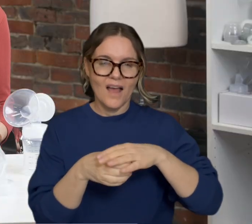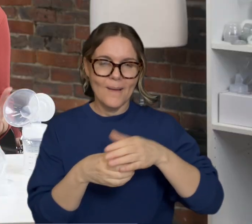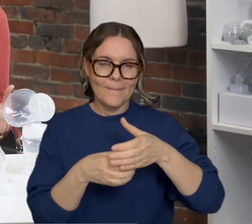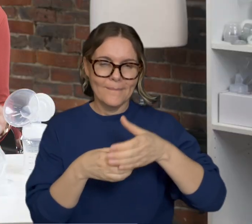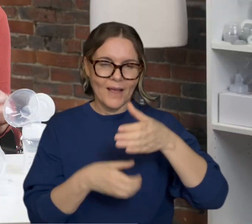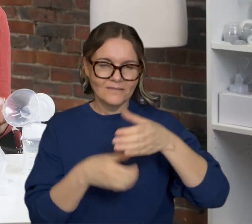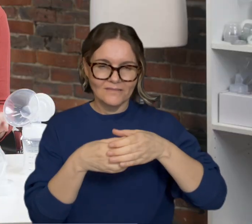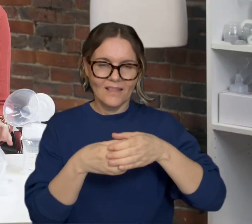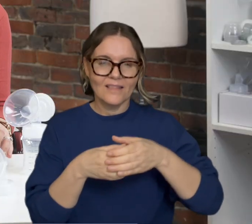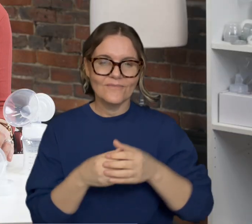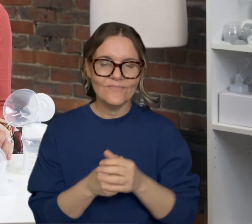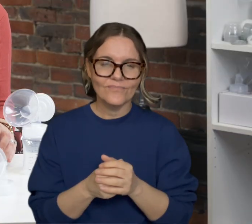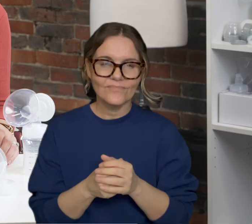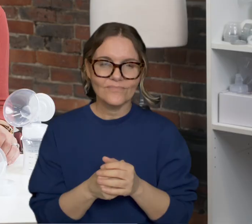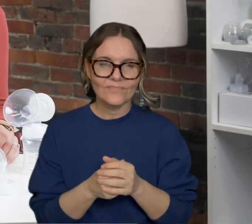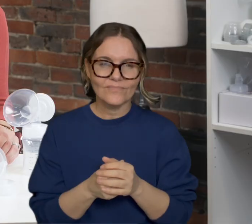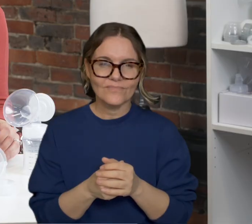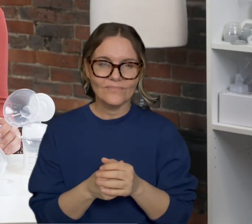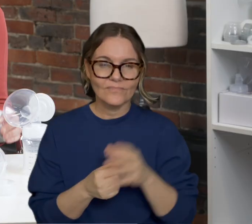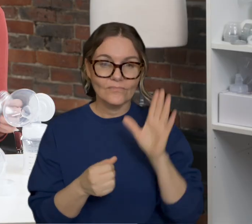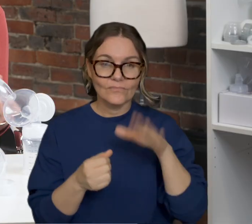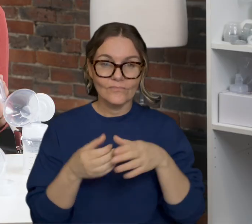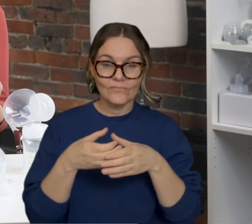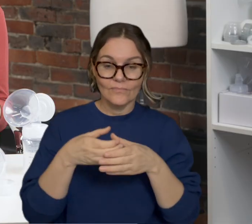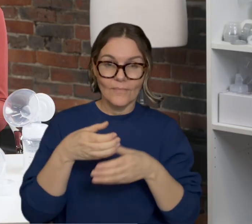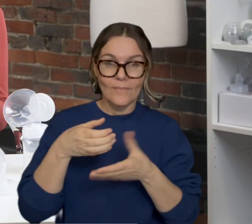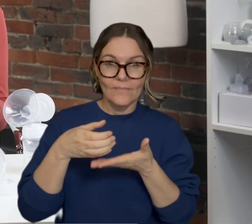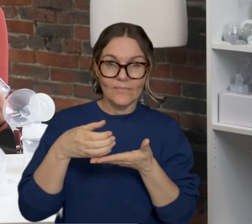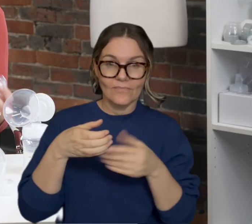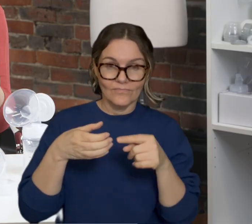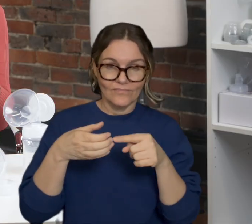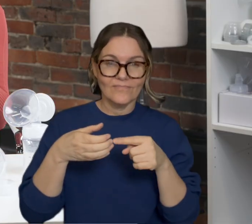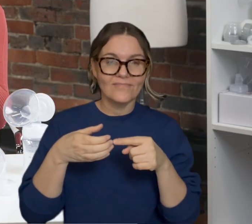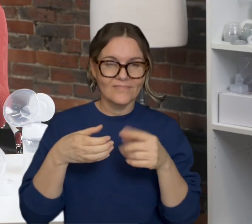also includes feeding nipples so if you're going to use these as a feeding bottle you have have a